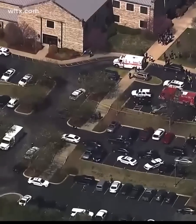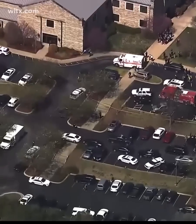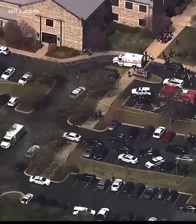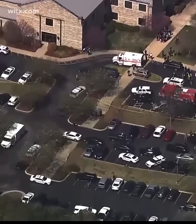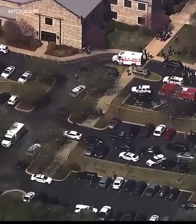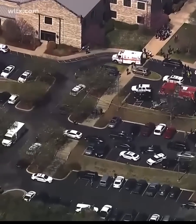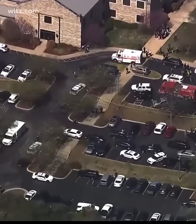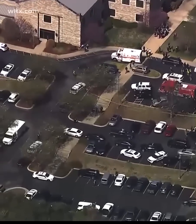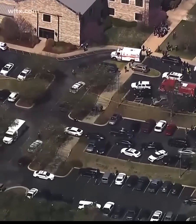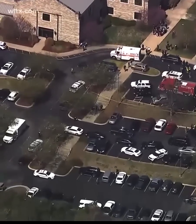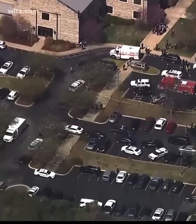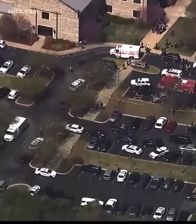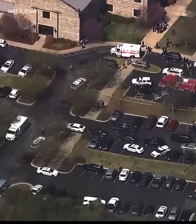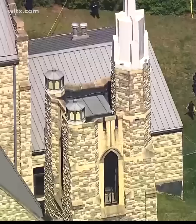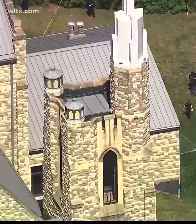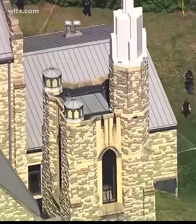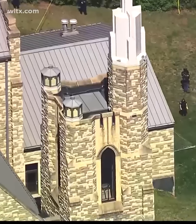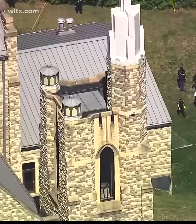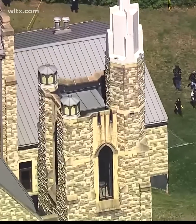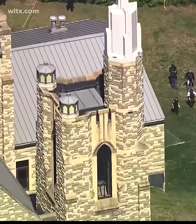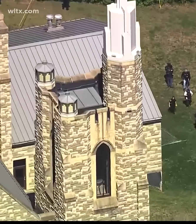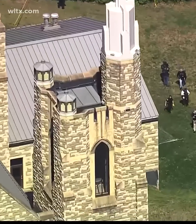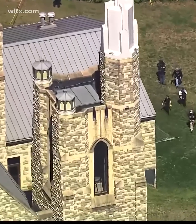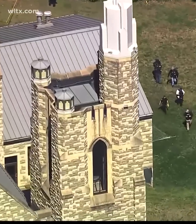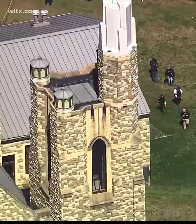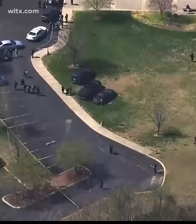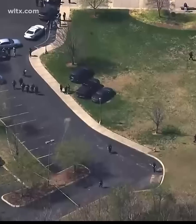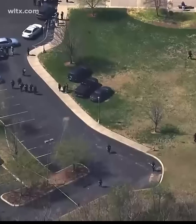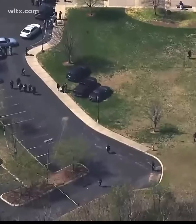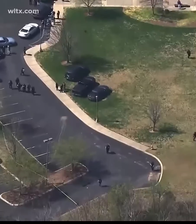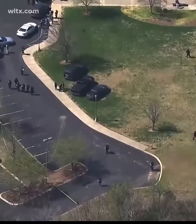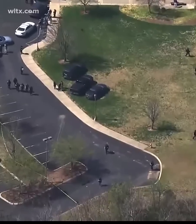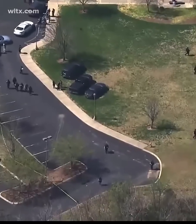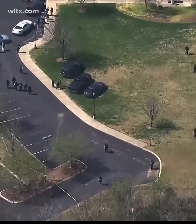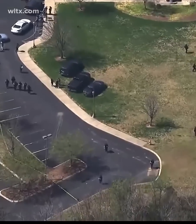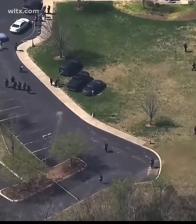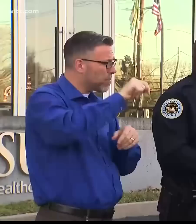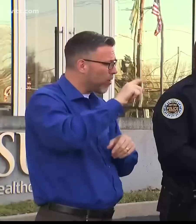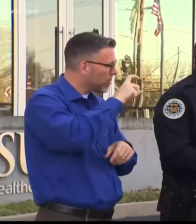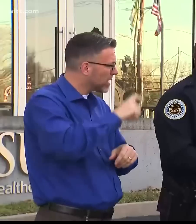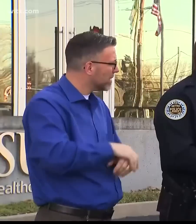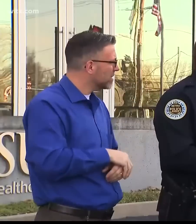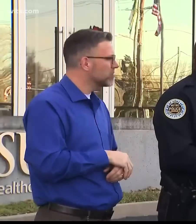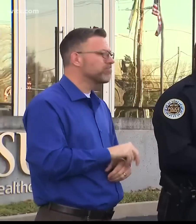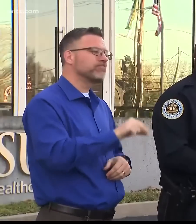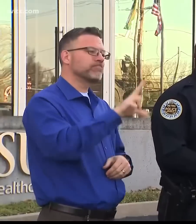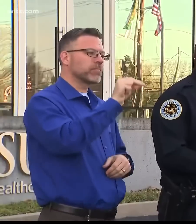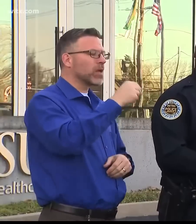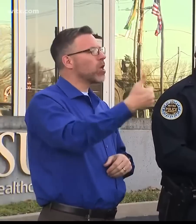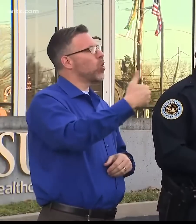old former student of the schoo. We have a manifesto. We have soe writings that we're going over